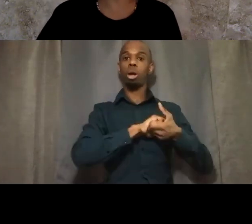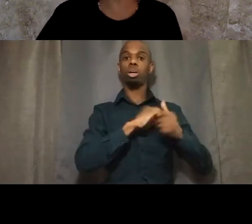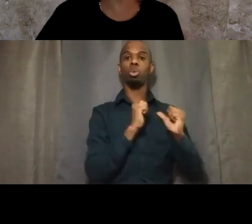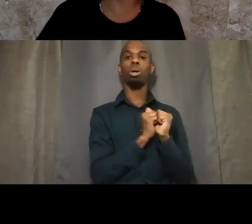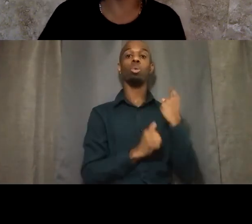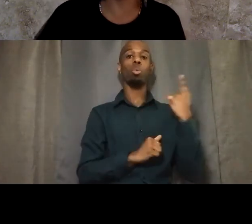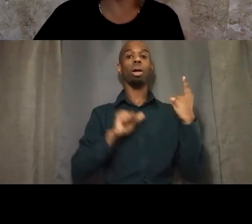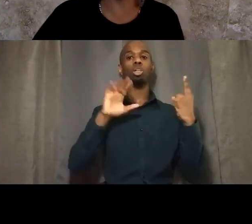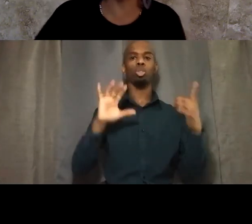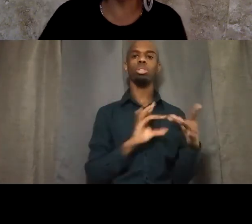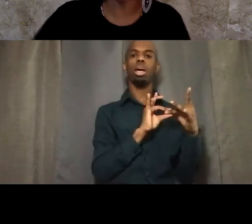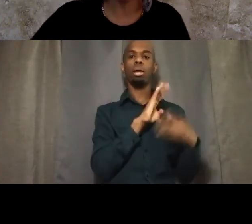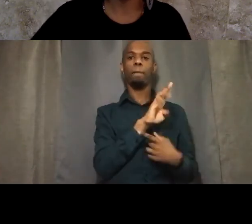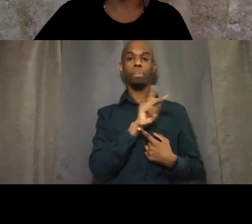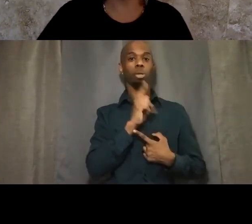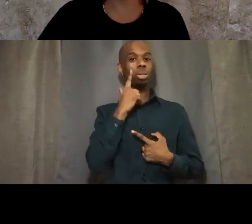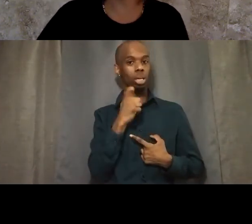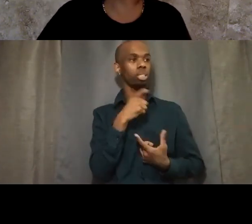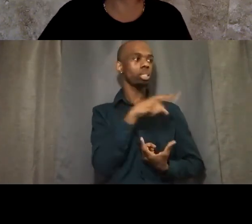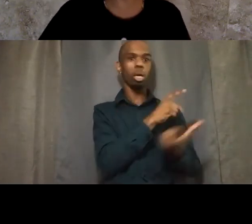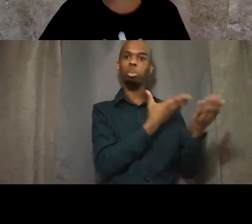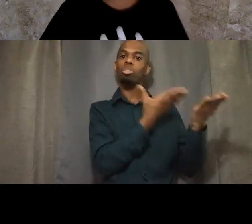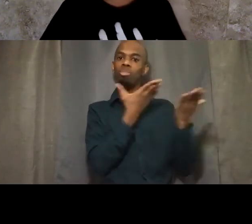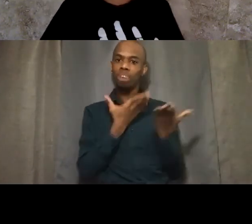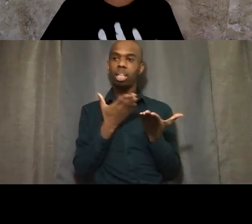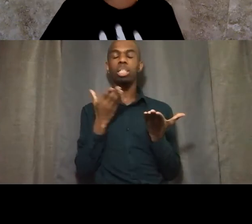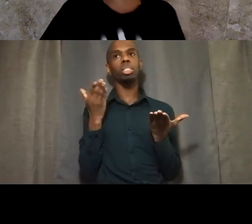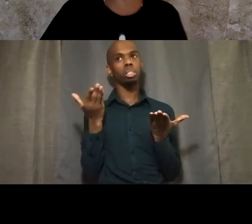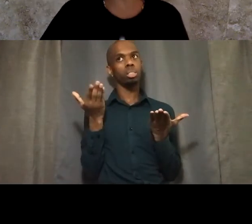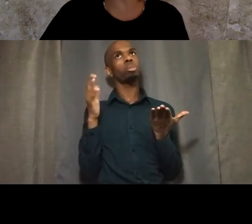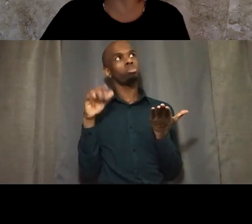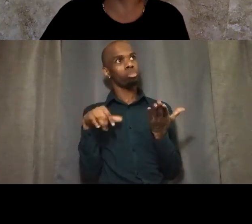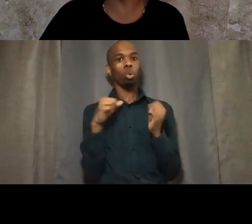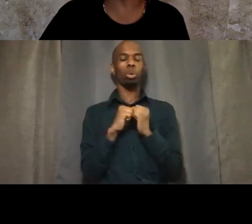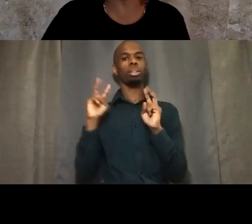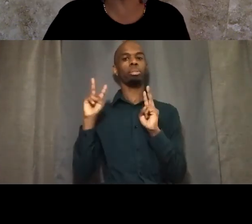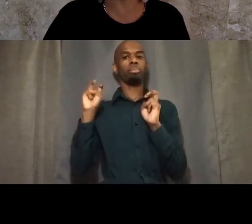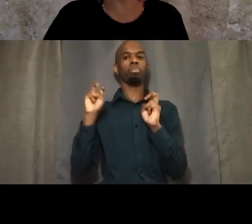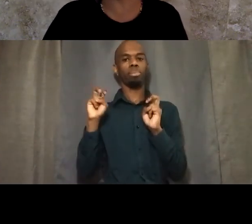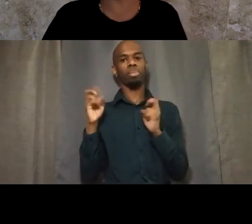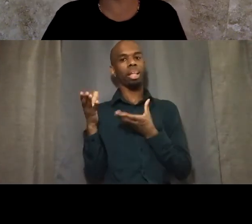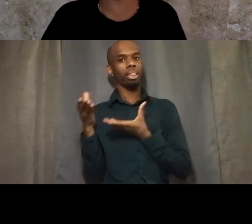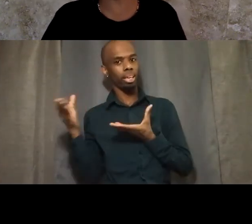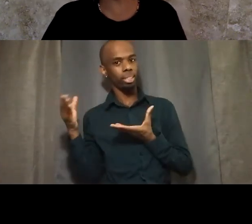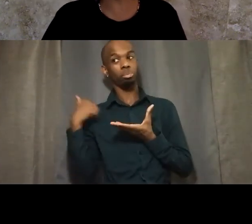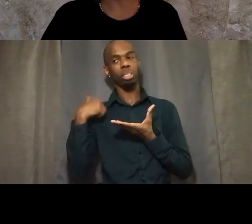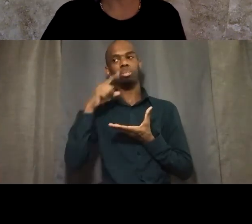with things I can't talk about, but they also committed to paying for funerals of people who were killed by police,